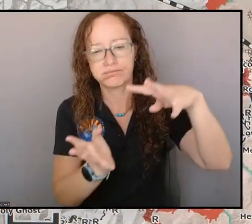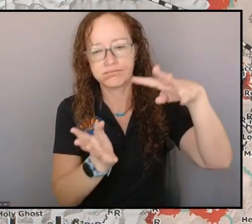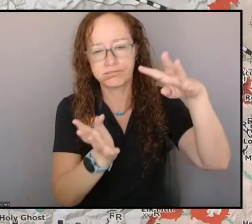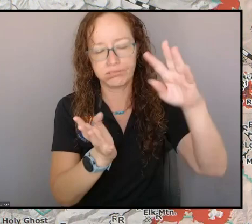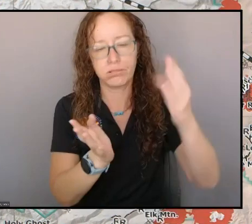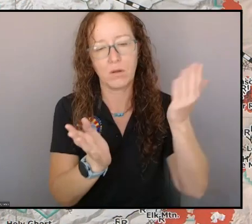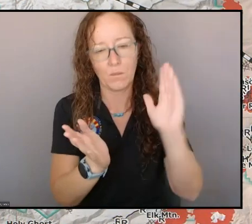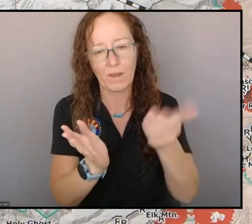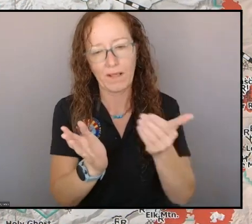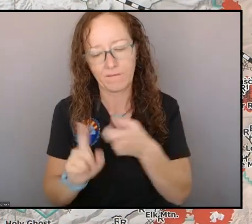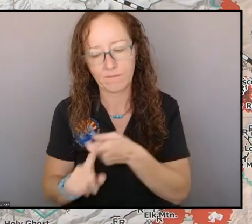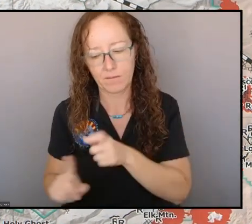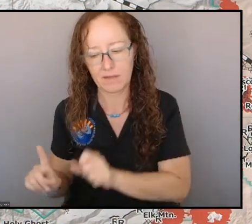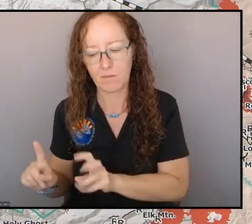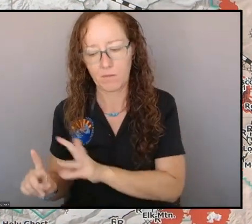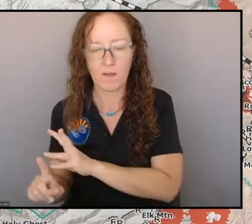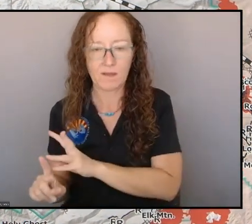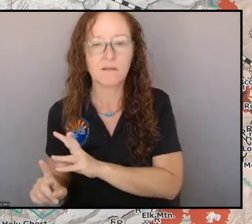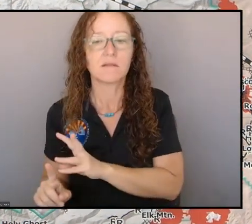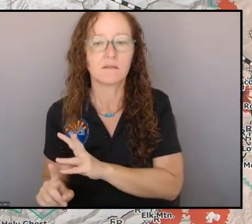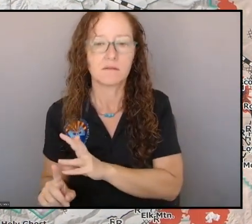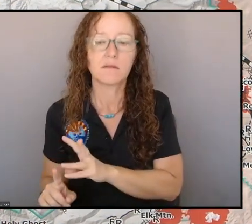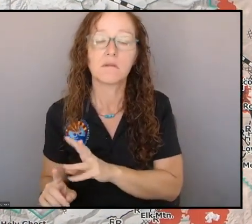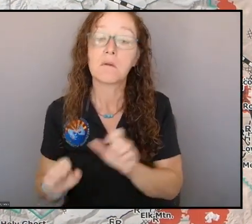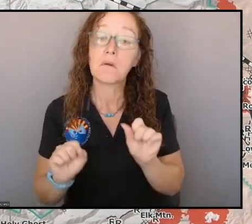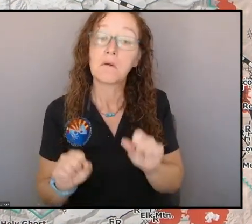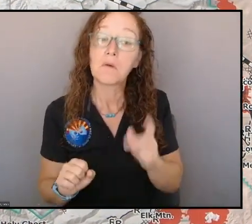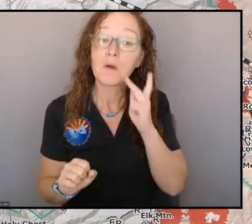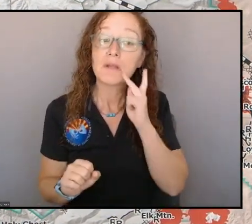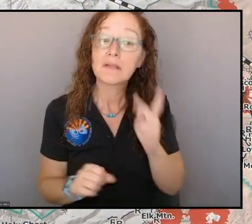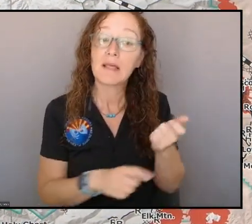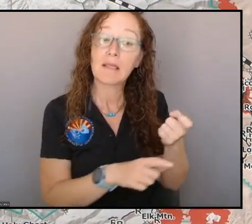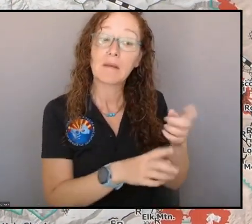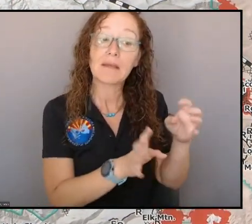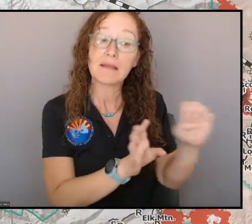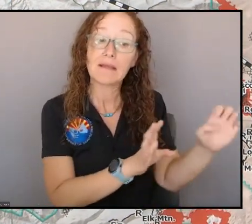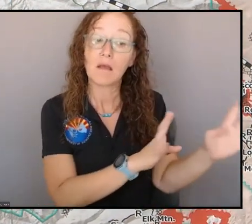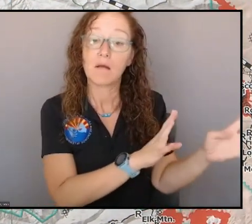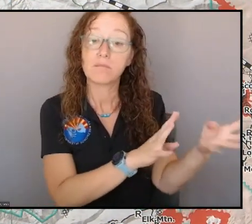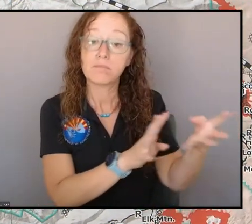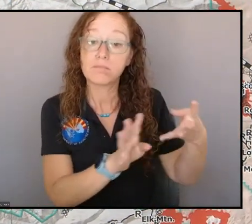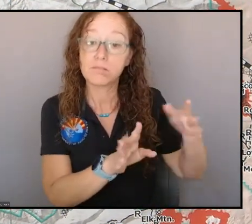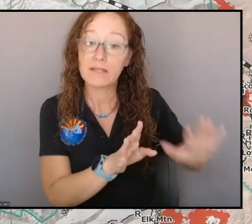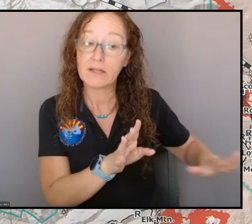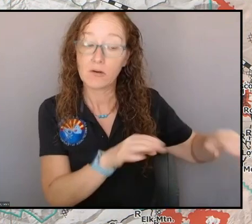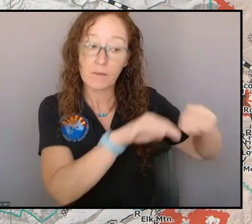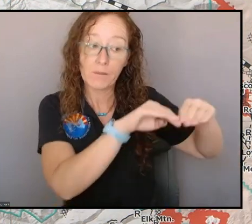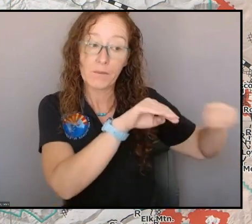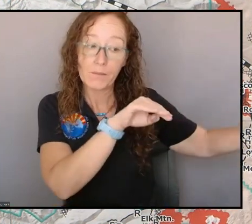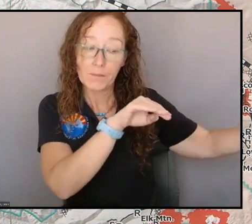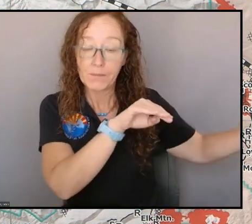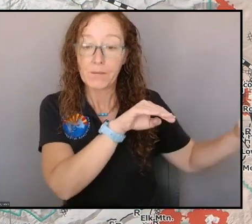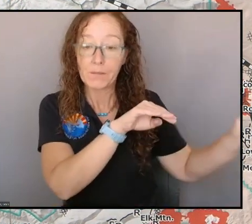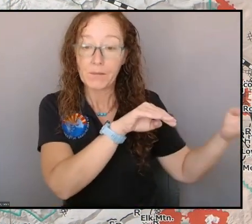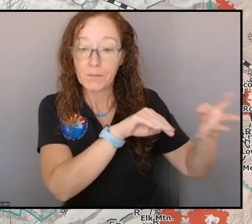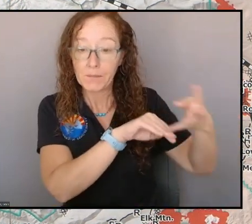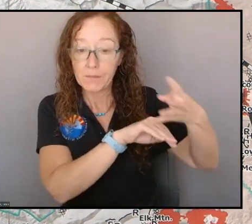easterly component out here over the plains and these eastern divisions, but the area of concern is really going to